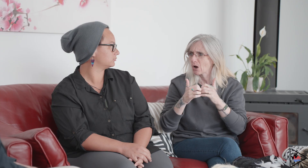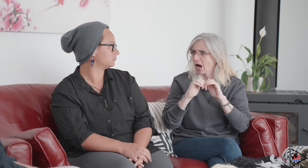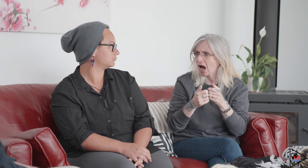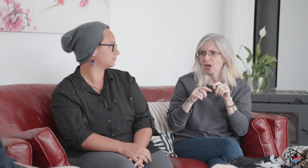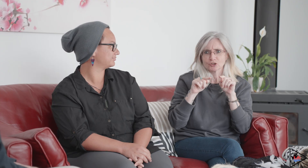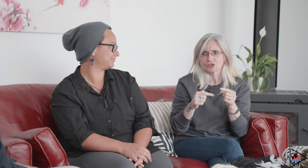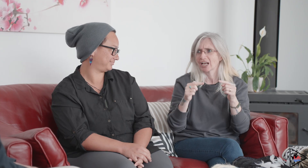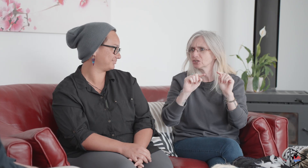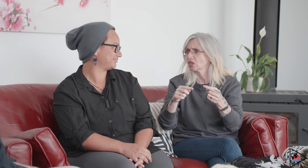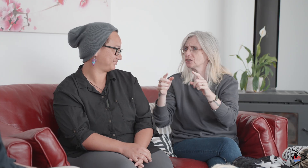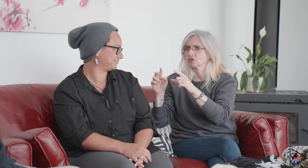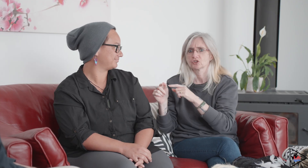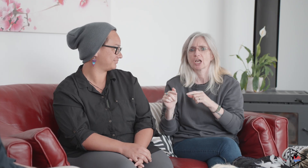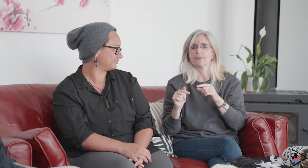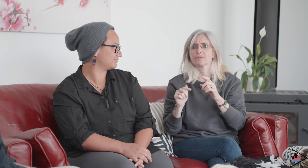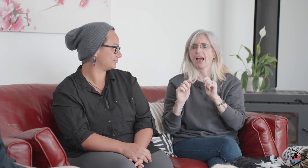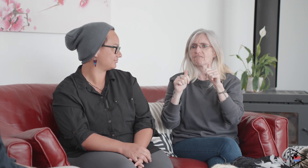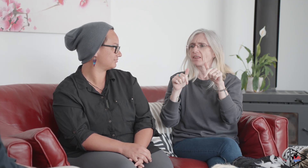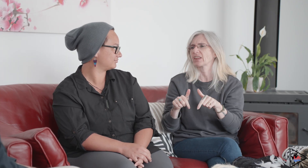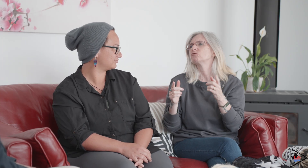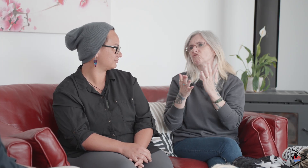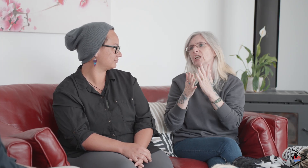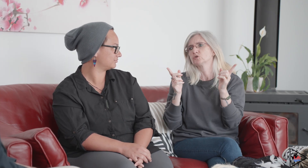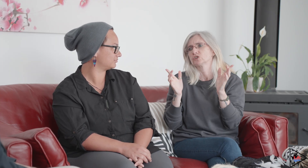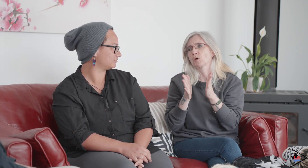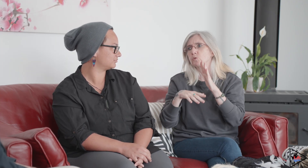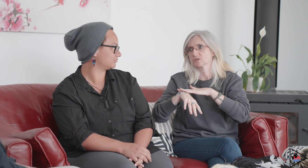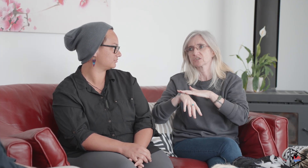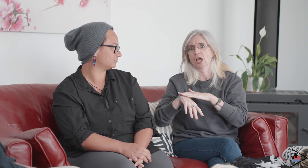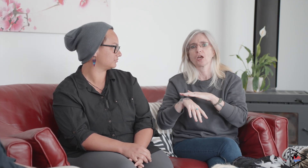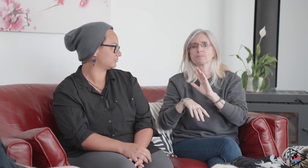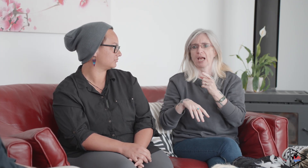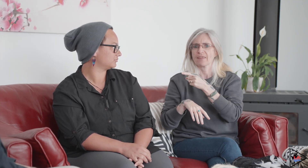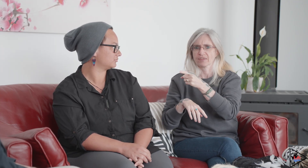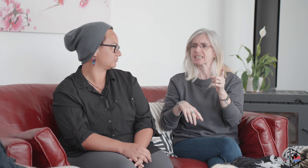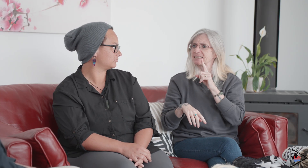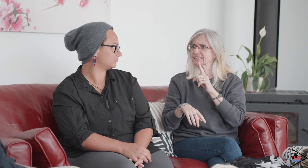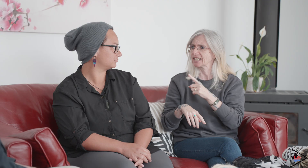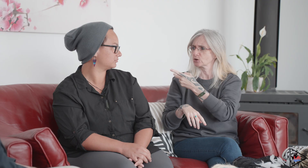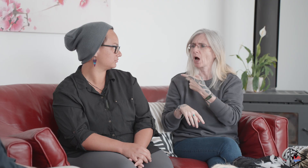challenged by what we were sharing and teaching and that was just a short workshop really but